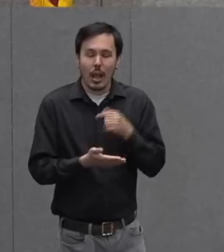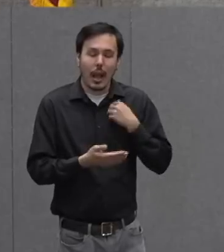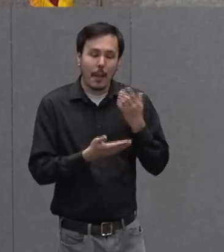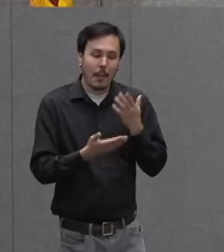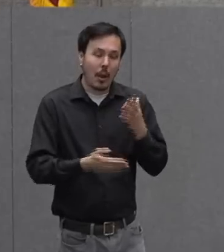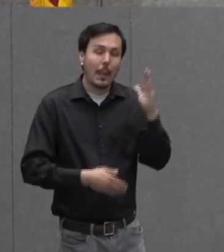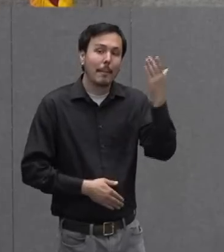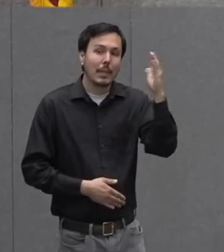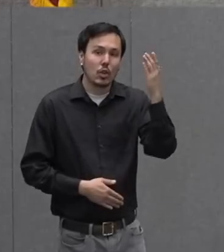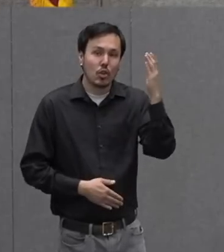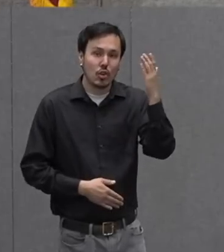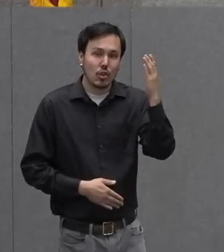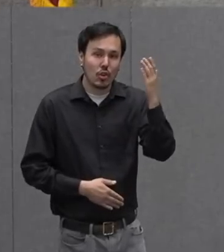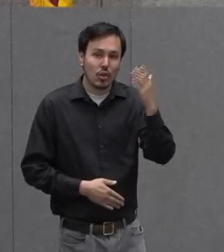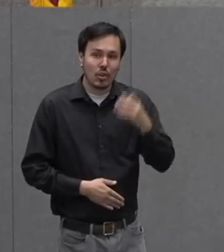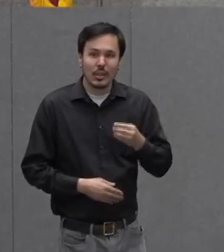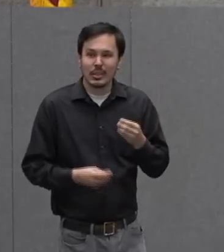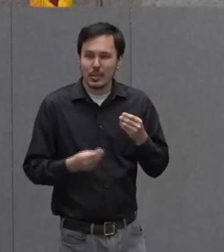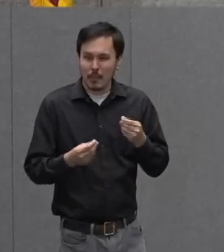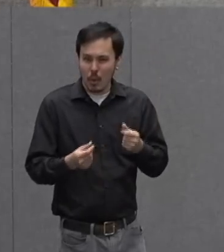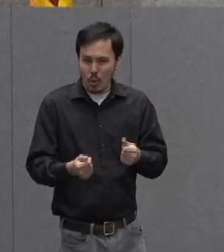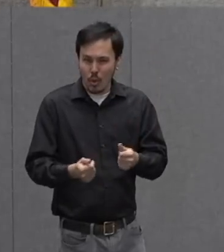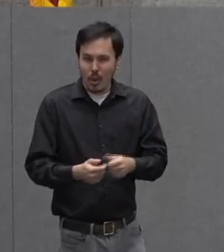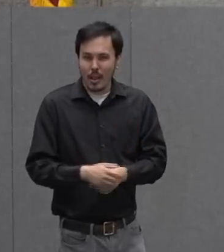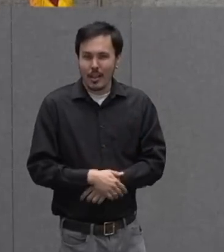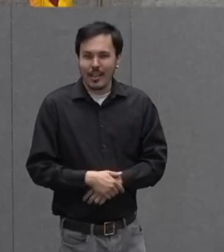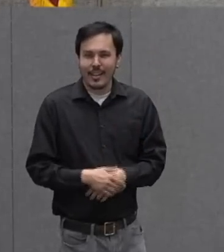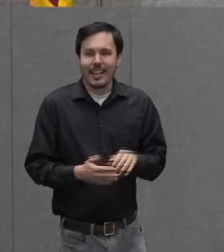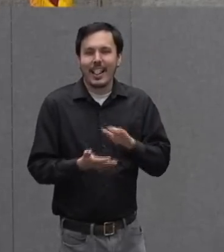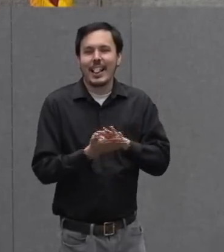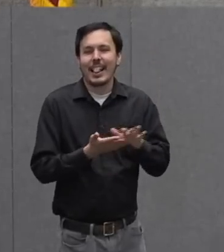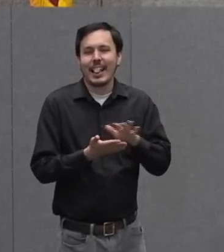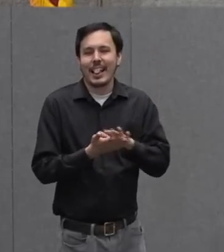It feels smooth. I have to clean it, I smudged it.